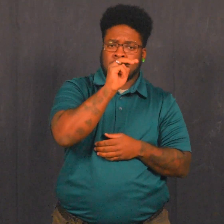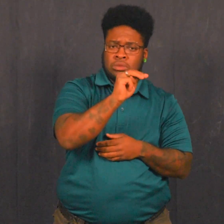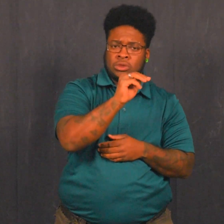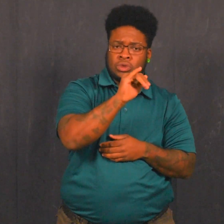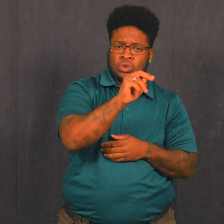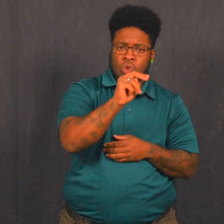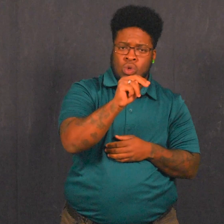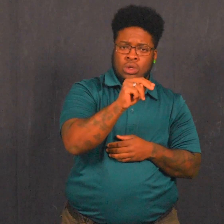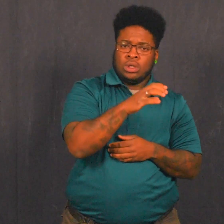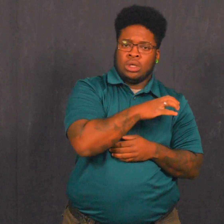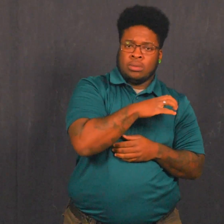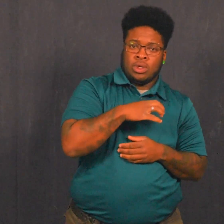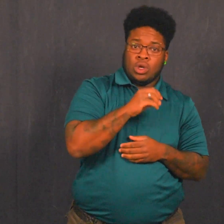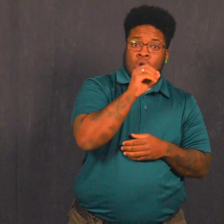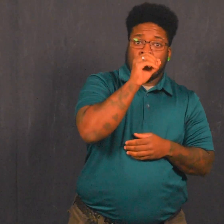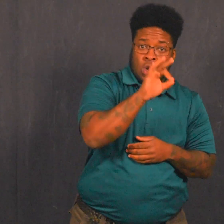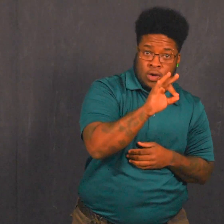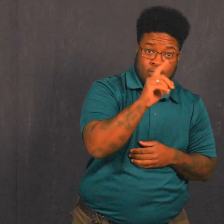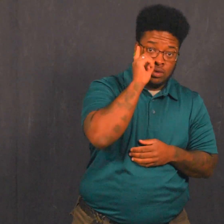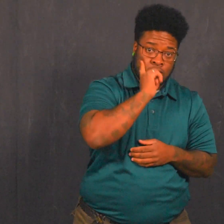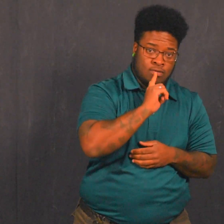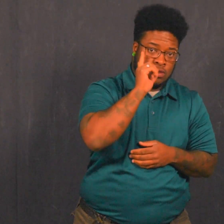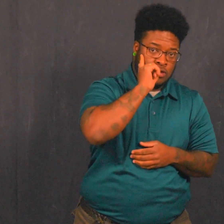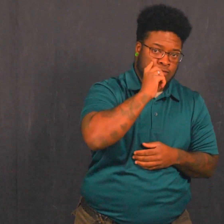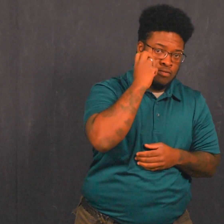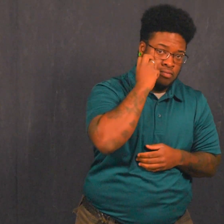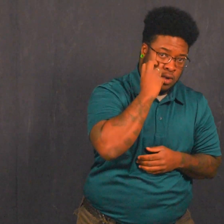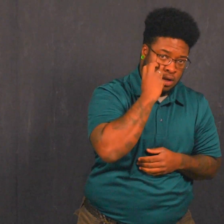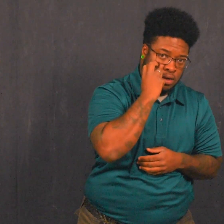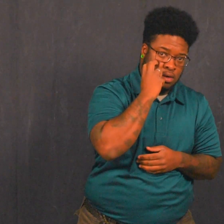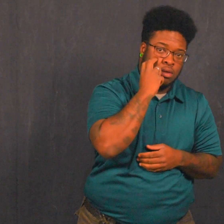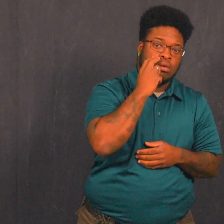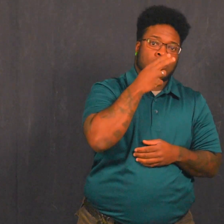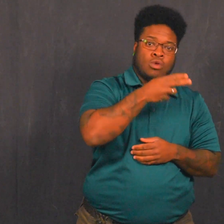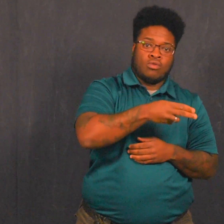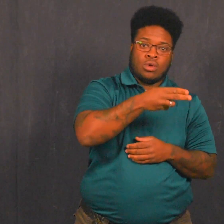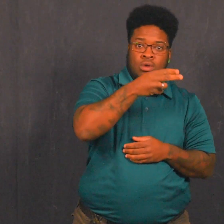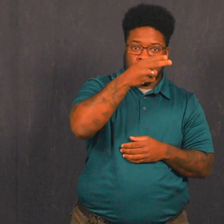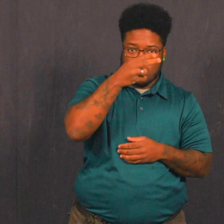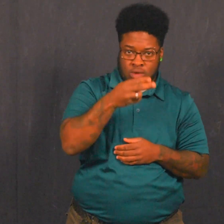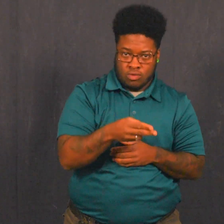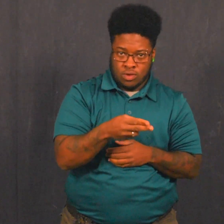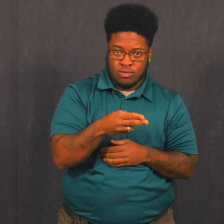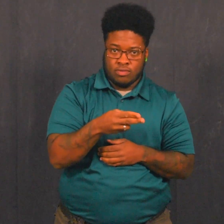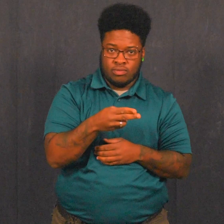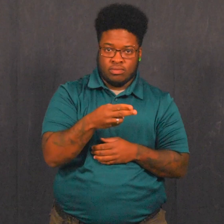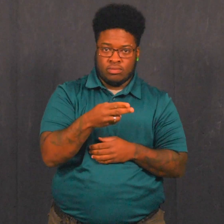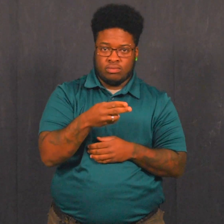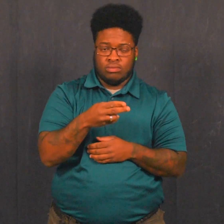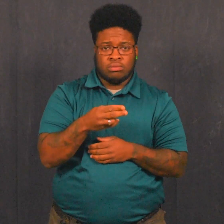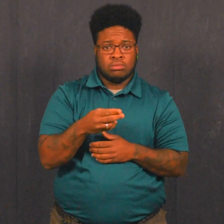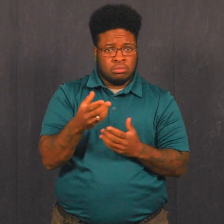the Minnesota Commission of Deaf, DeafBlind and Hard of Hearing